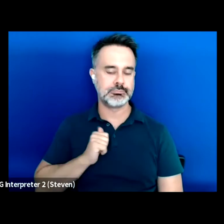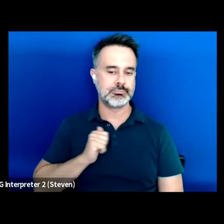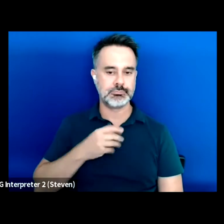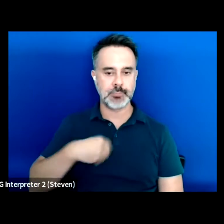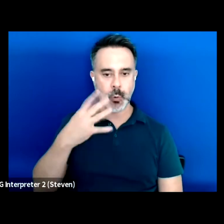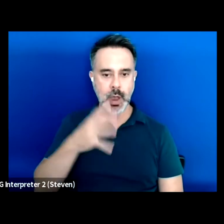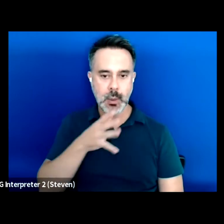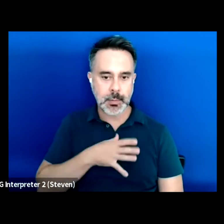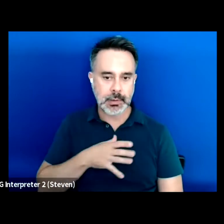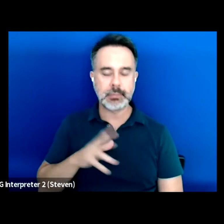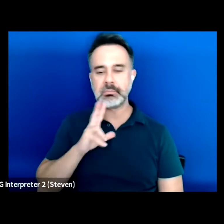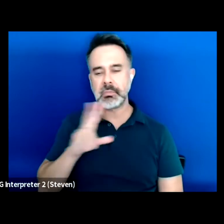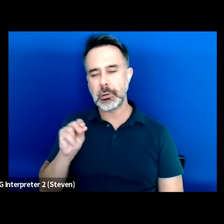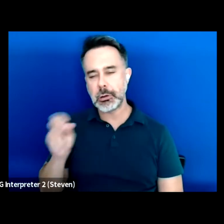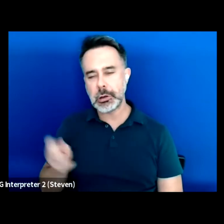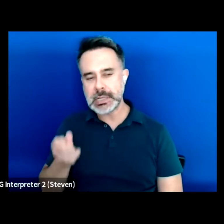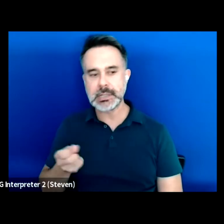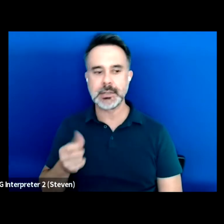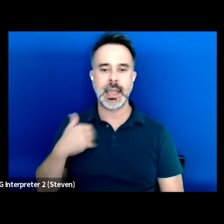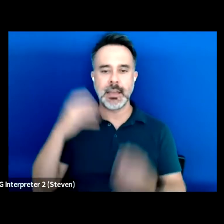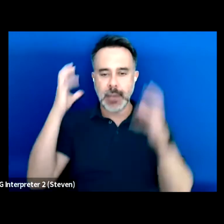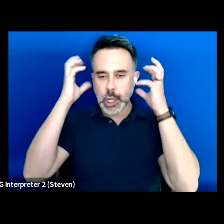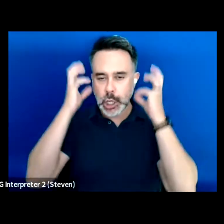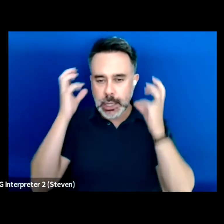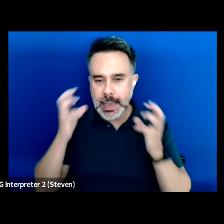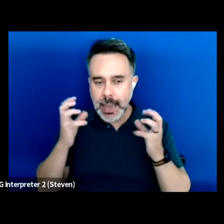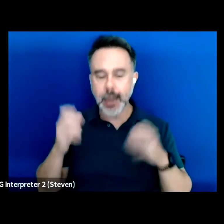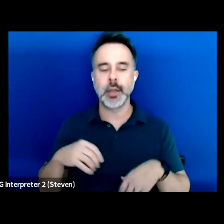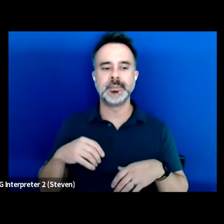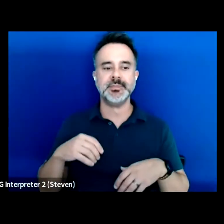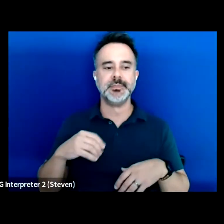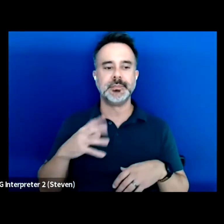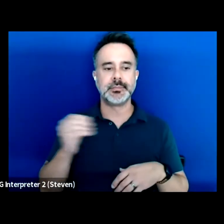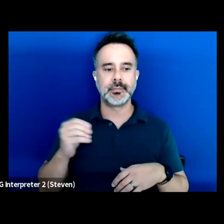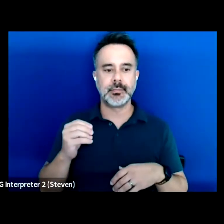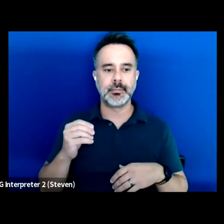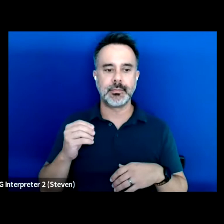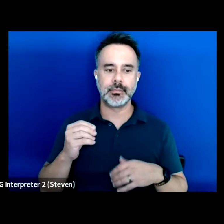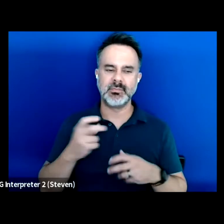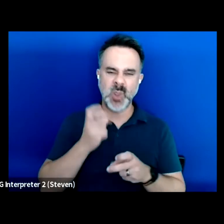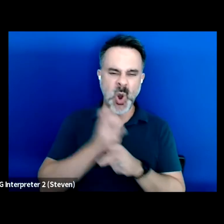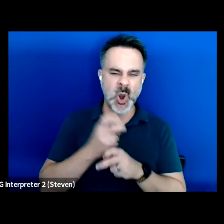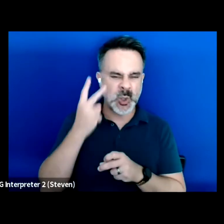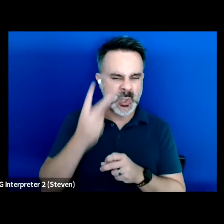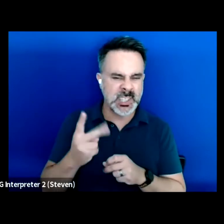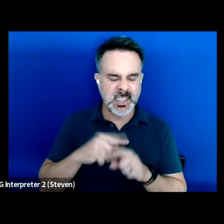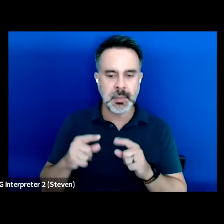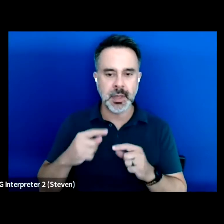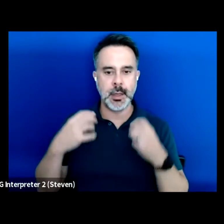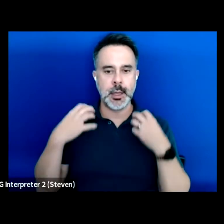You can write any questions for our -- our presenters today. They may take a peek at it.